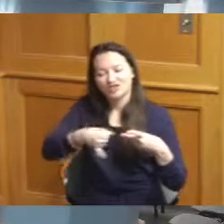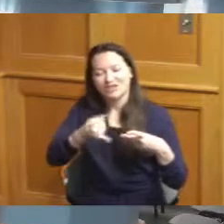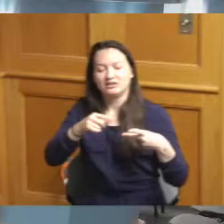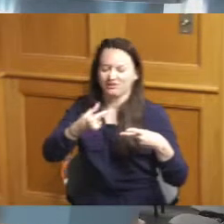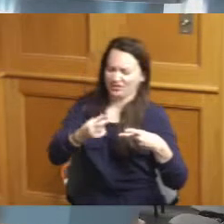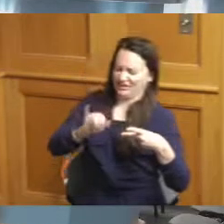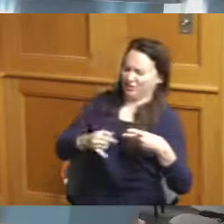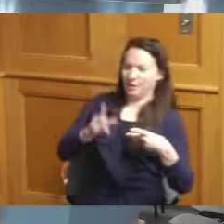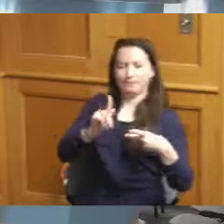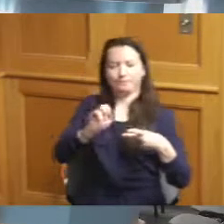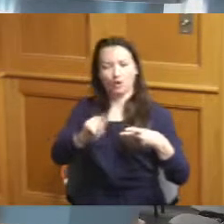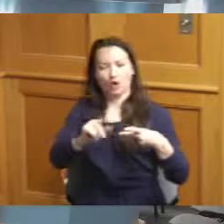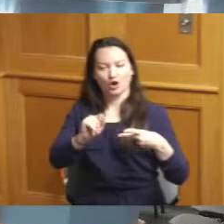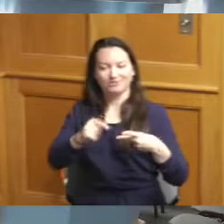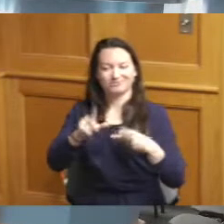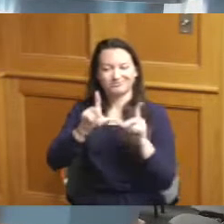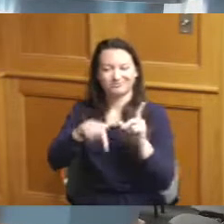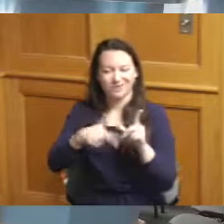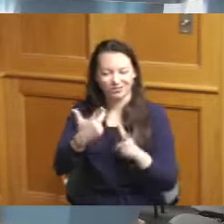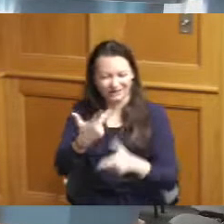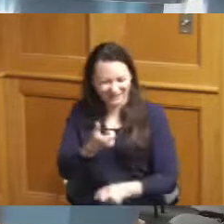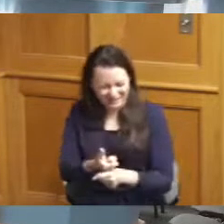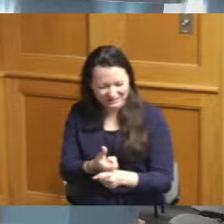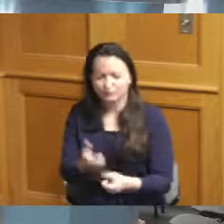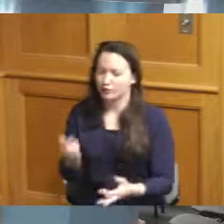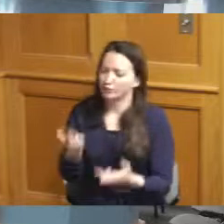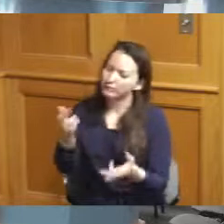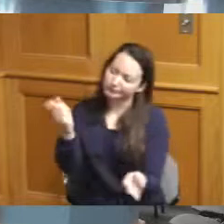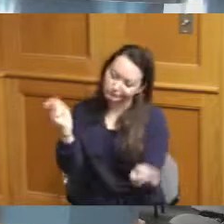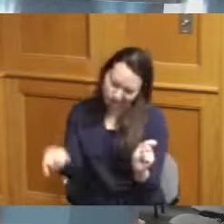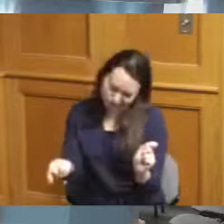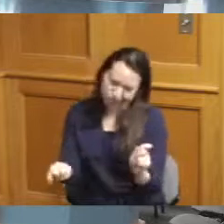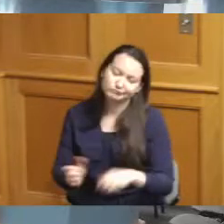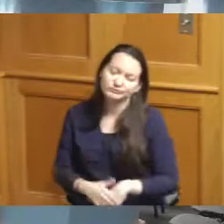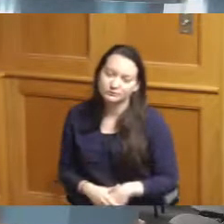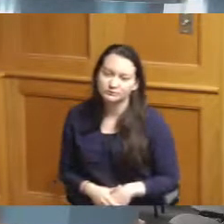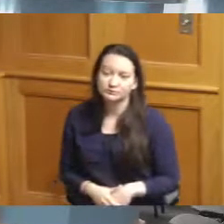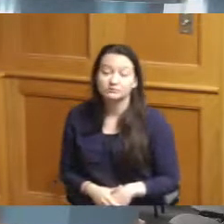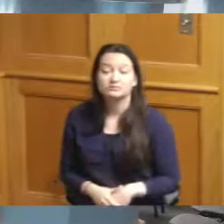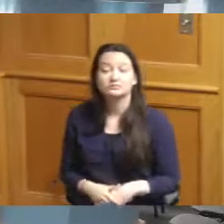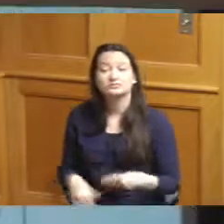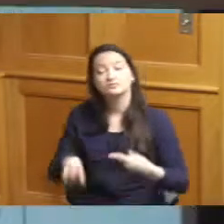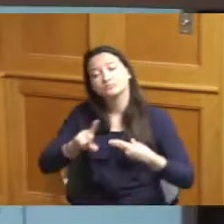for more than three years so we did recommend a modification in the case of hoarder investment